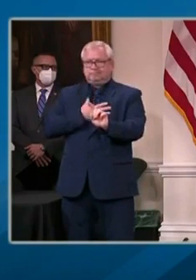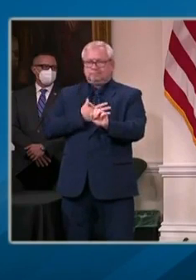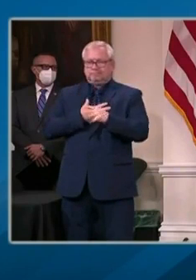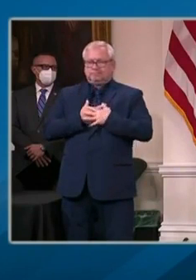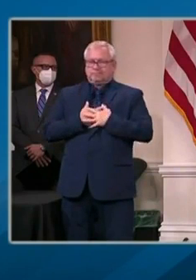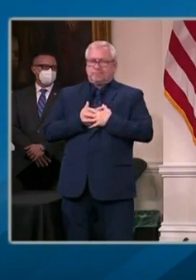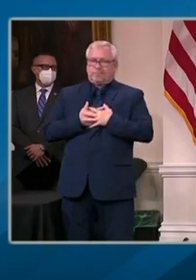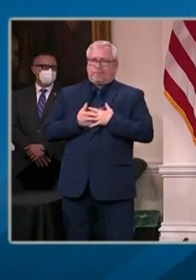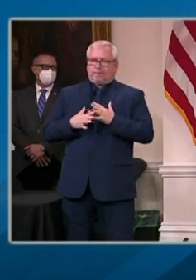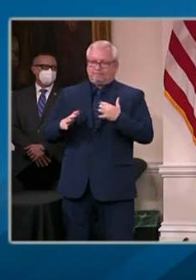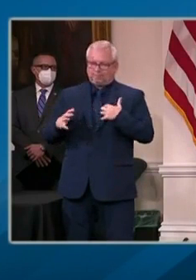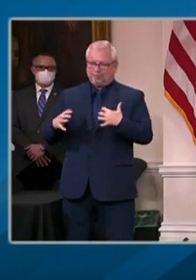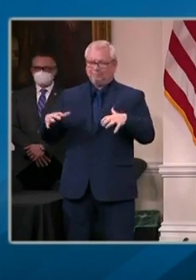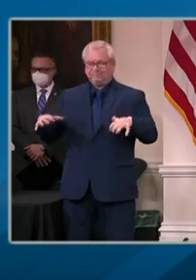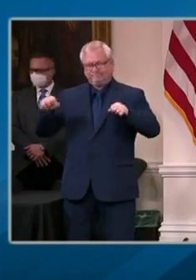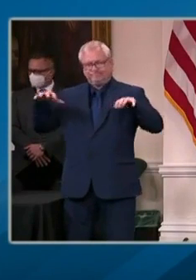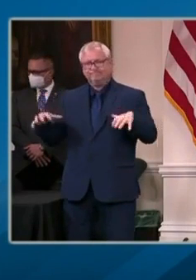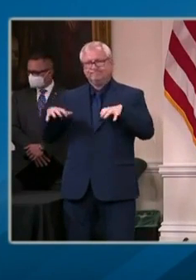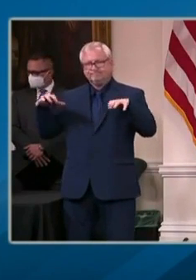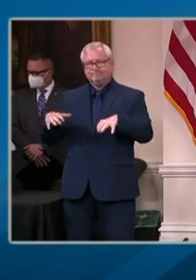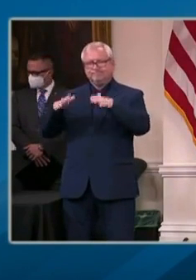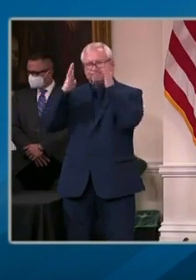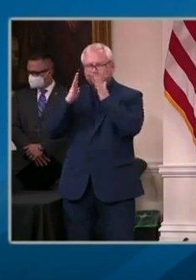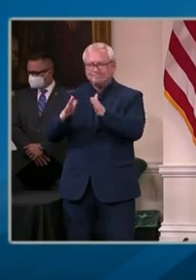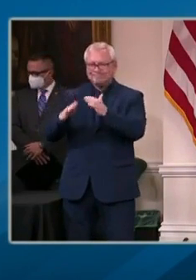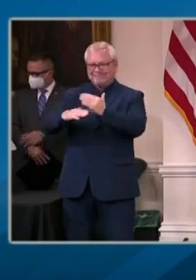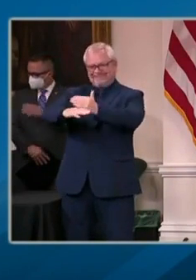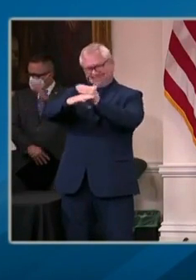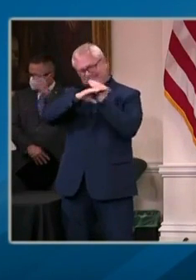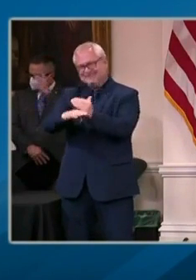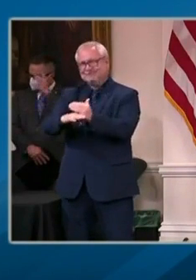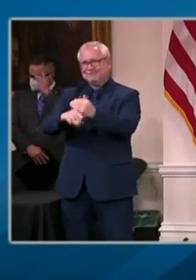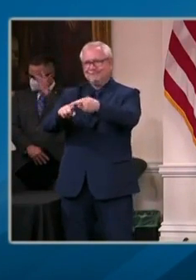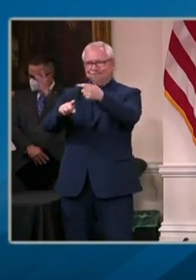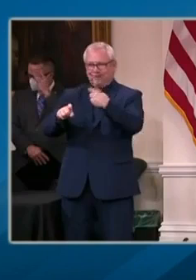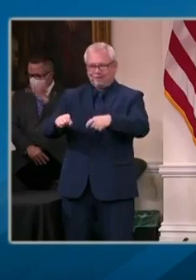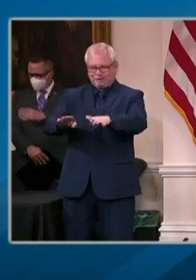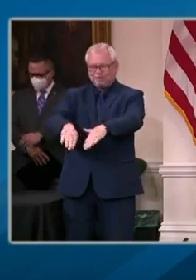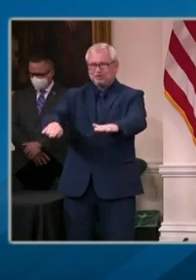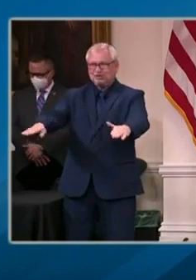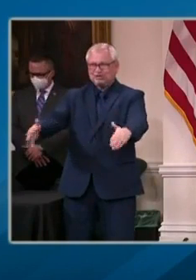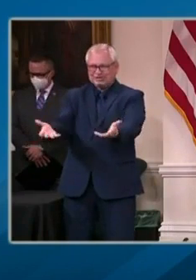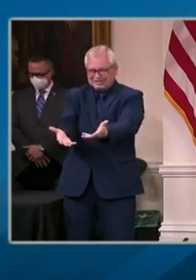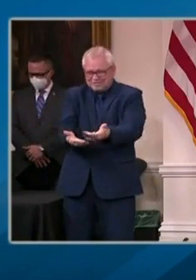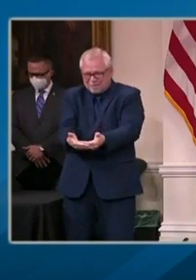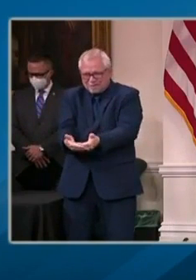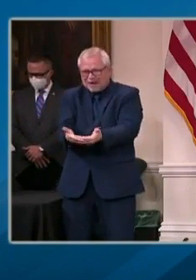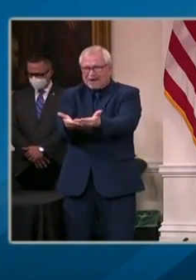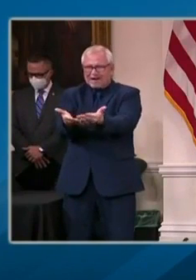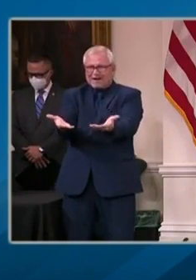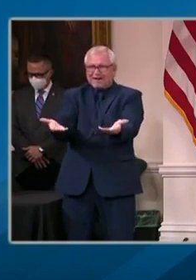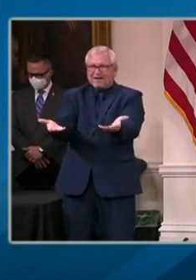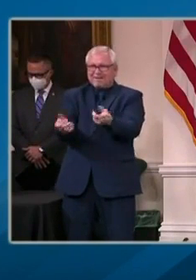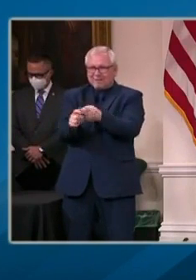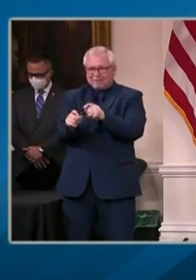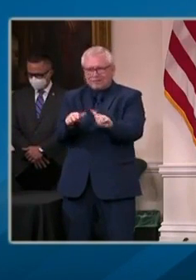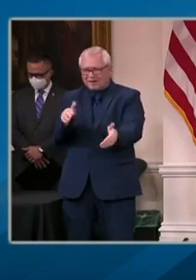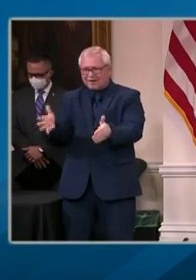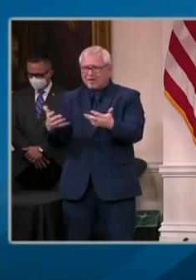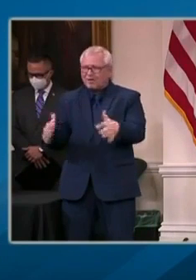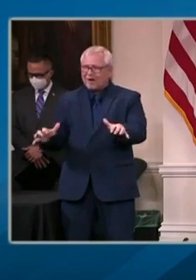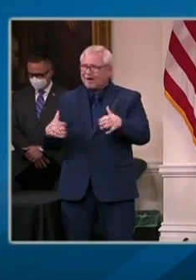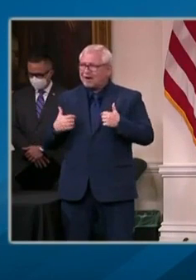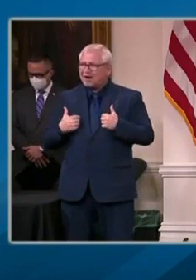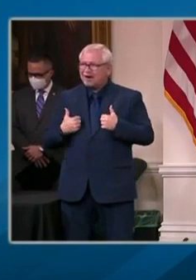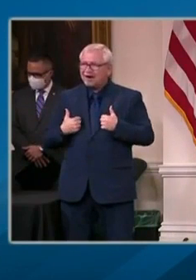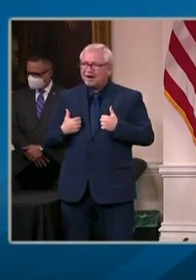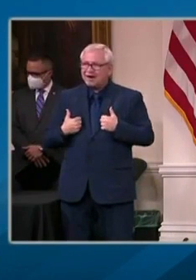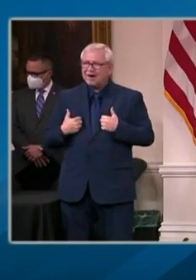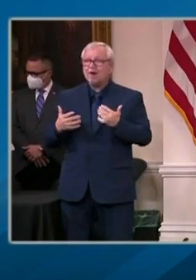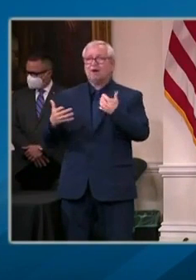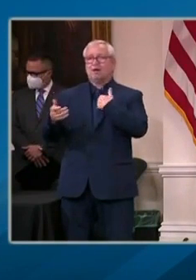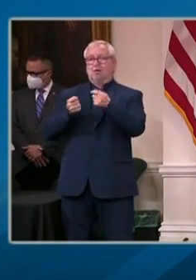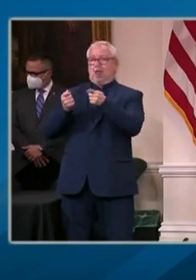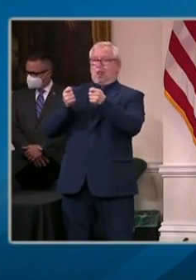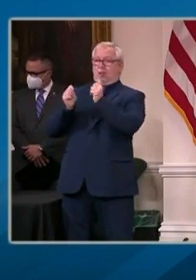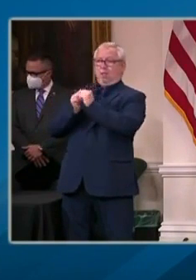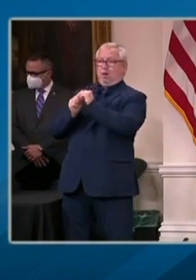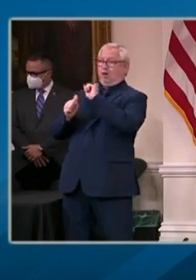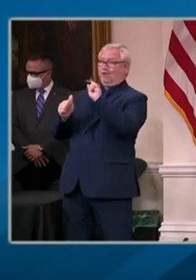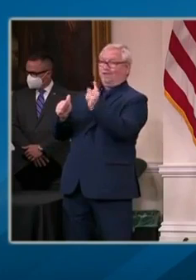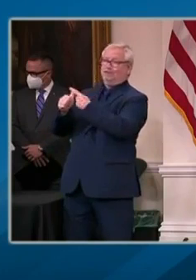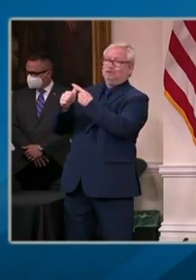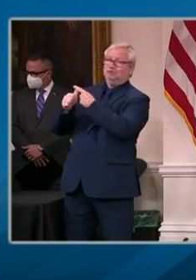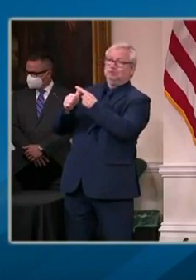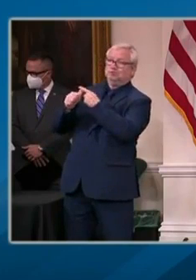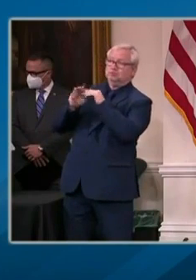WE ARE LASER FOCUSED ON TAKING ACTION IN AN EFFORT TO PREVENT THE OVERBURDENING OF OUR HEALTHCARE SYSTEM.